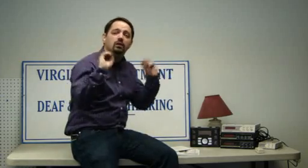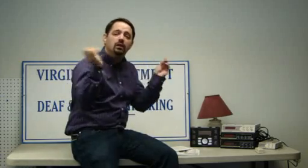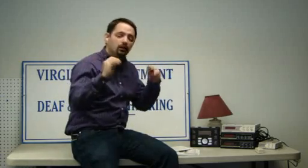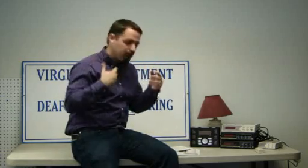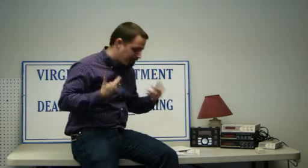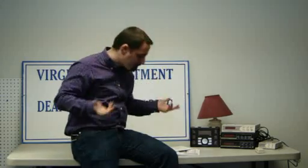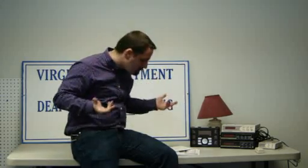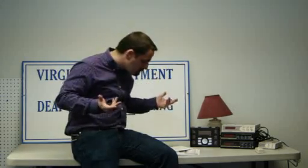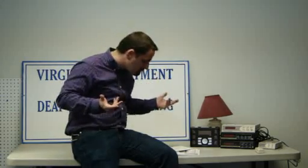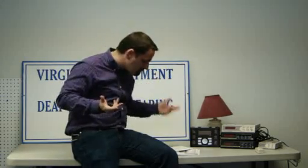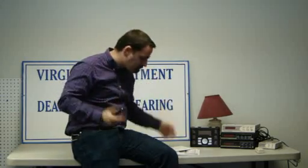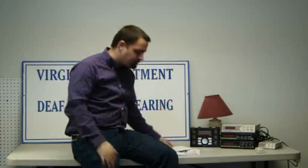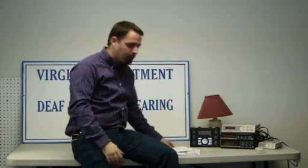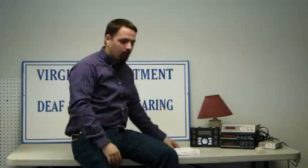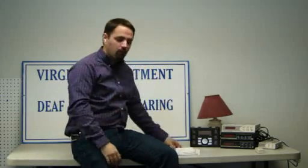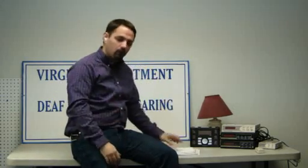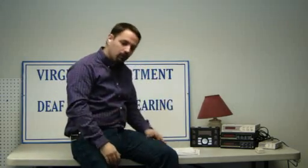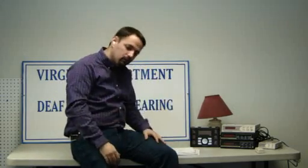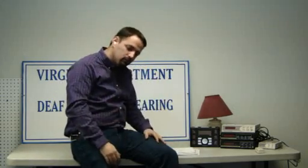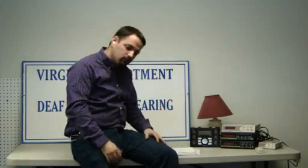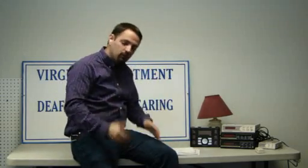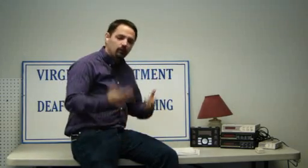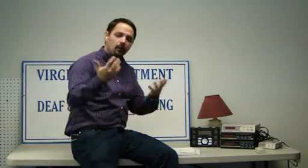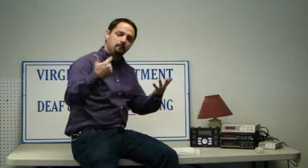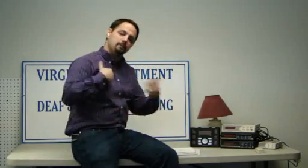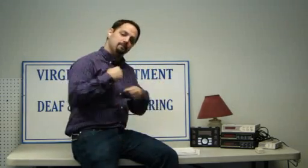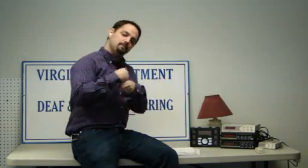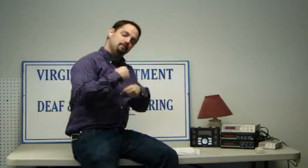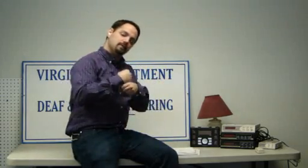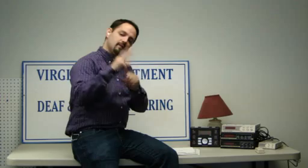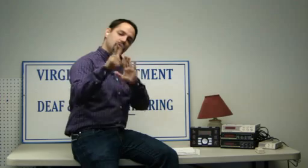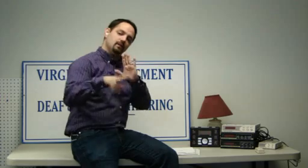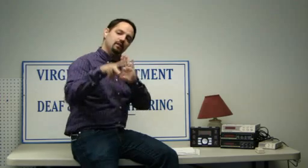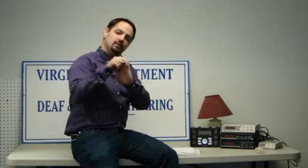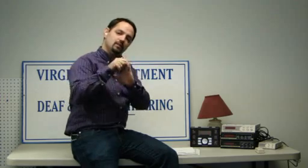(Frustrated)